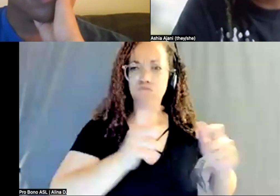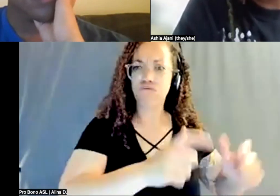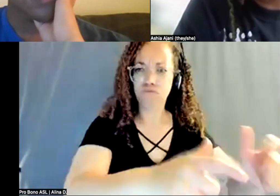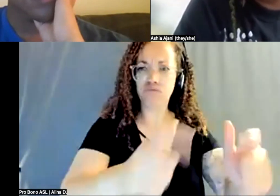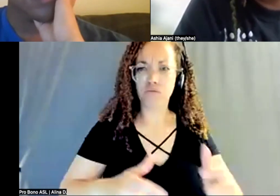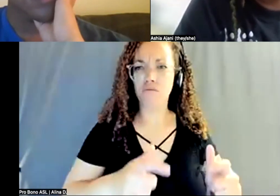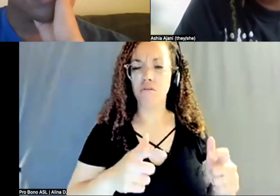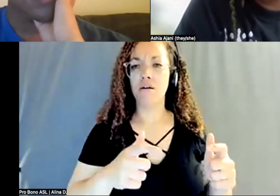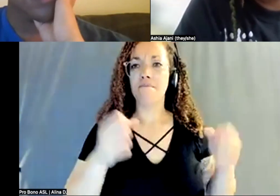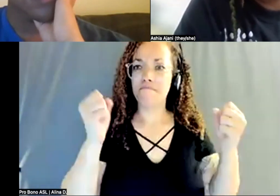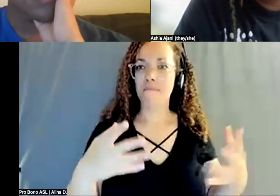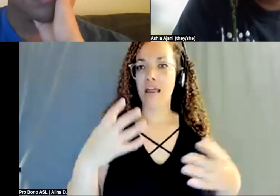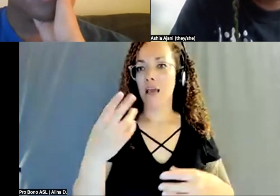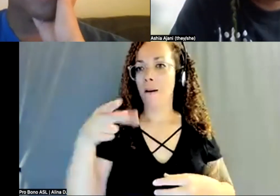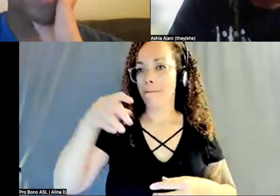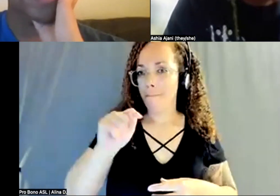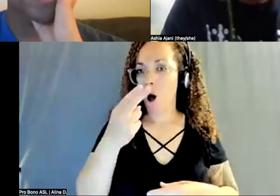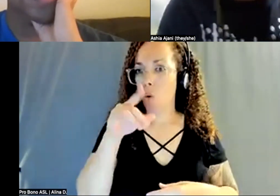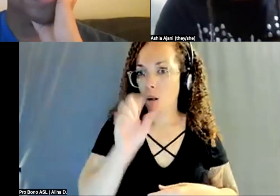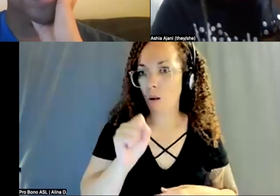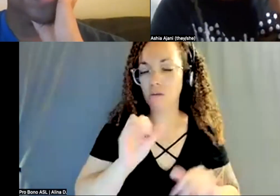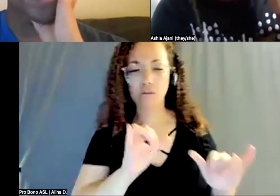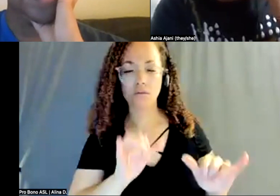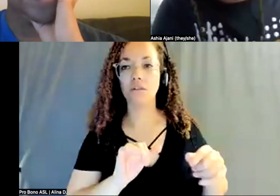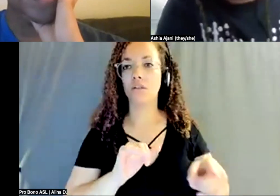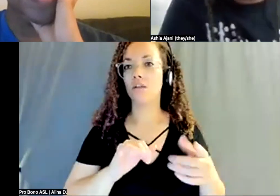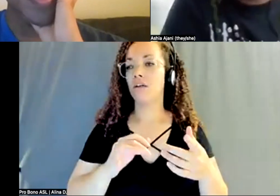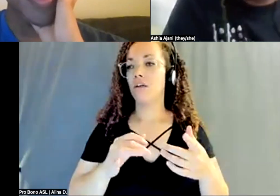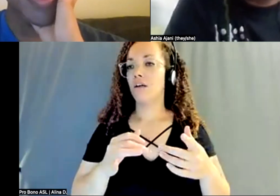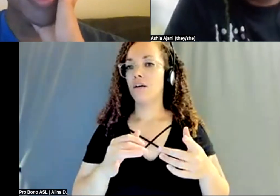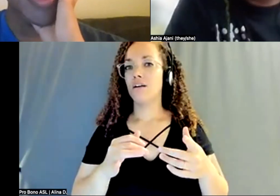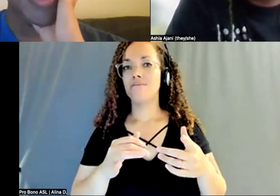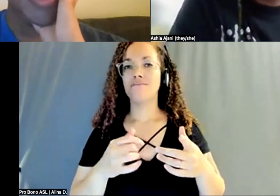my relationship to that. That was a really long answer, but I’ll pass it over to Destiny.